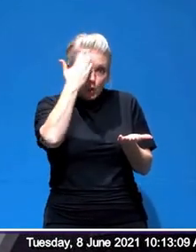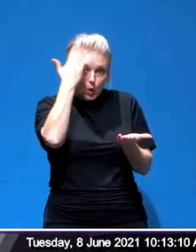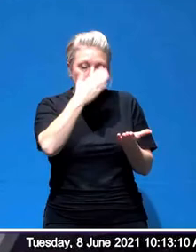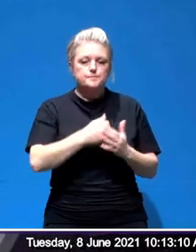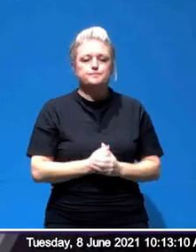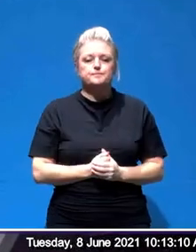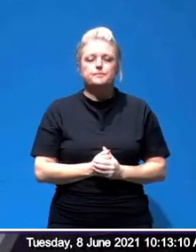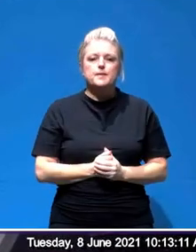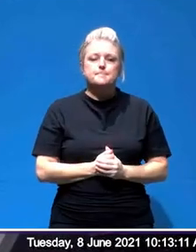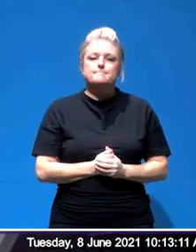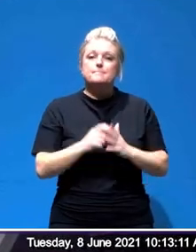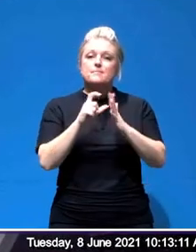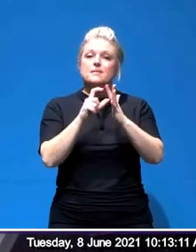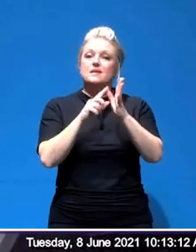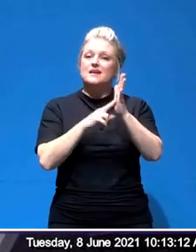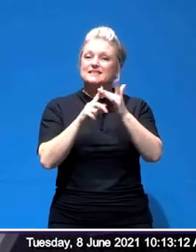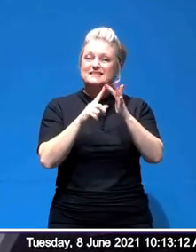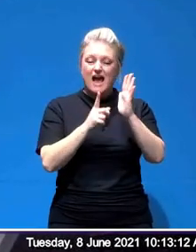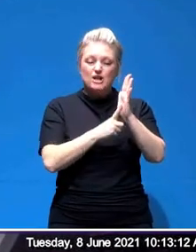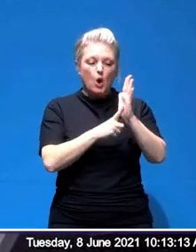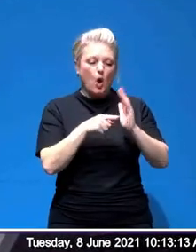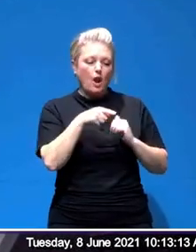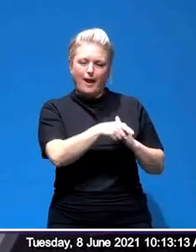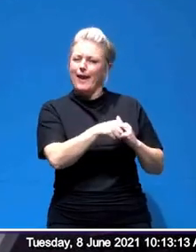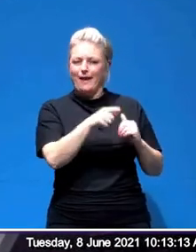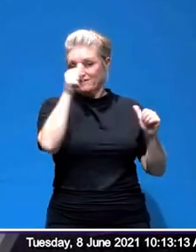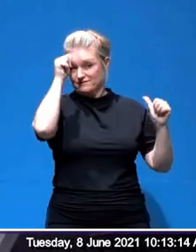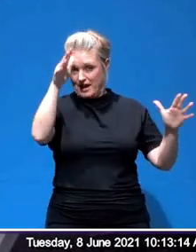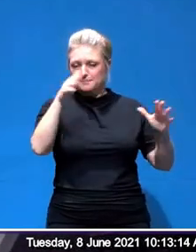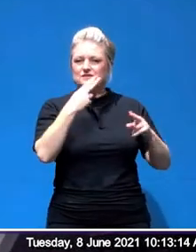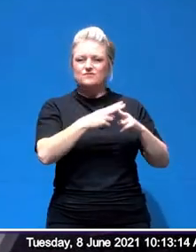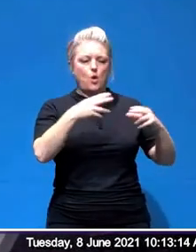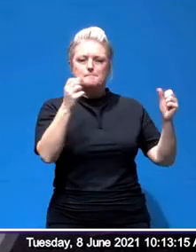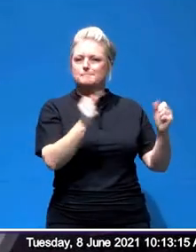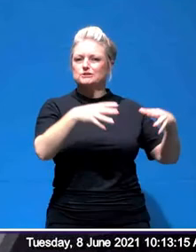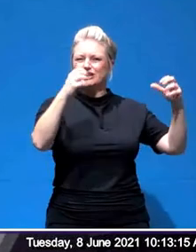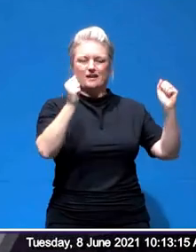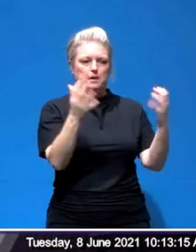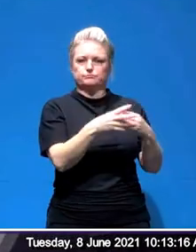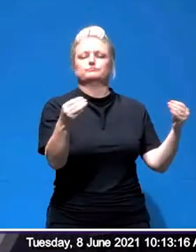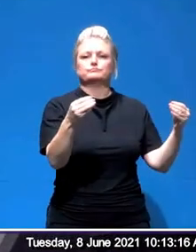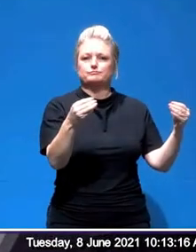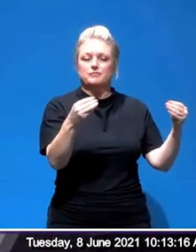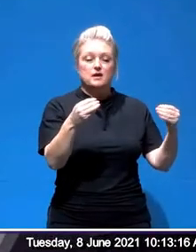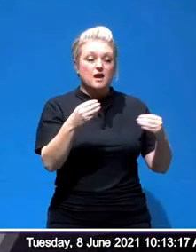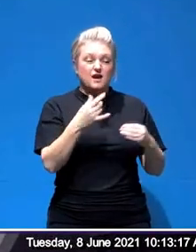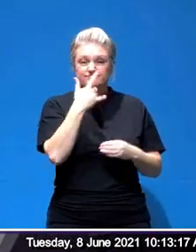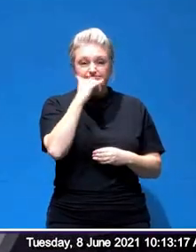Daniel was nicknamed "Little Houdini" as a child because there were no locks, doors or fences that were "Daniel-proof".